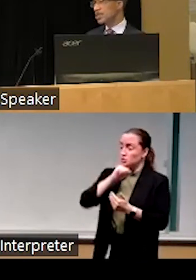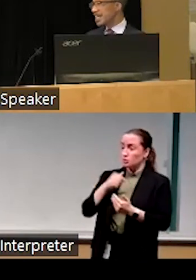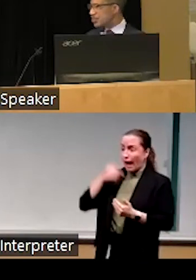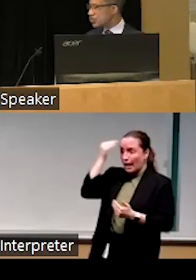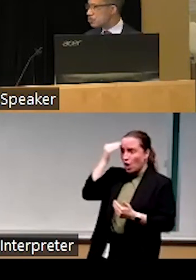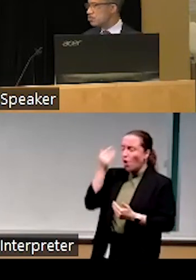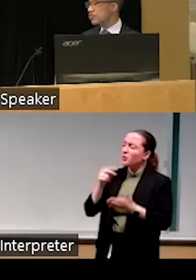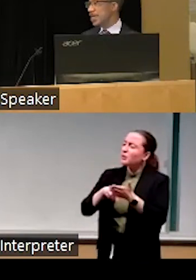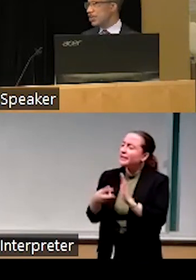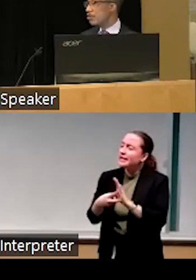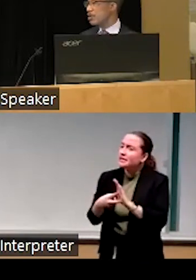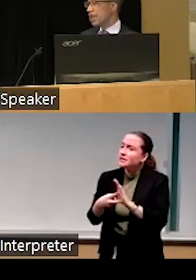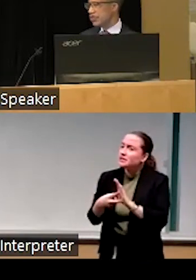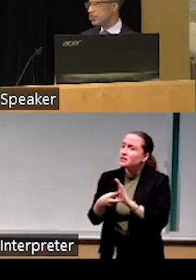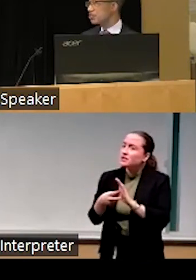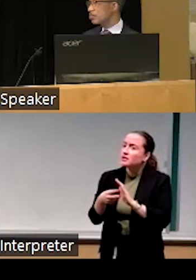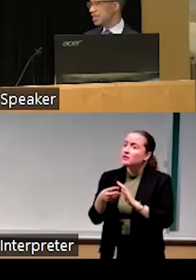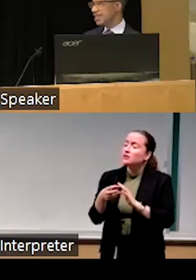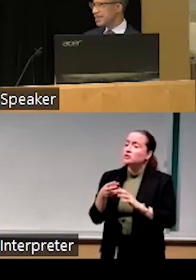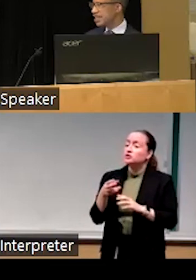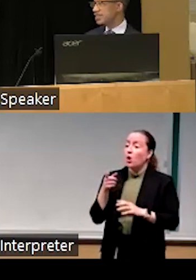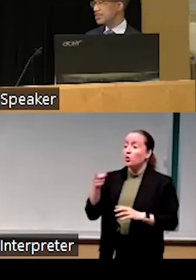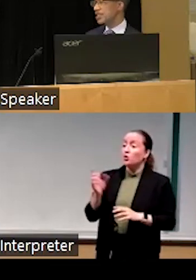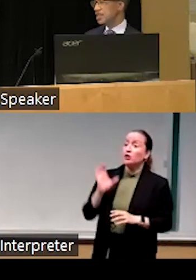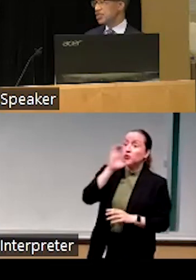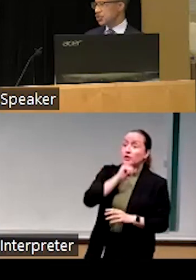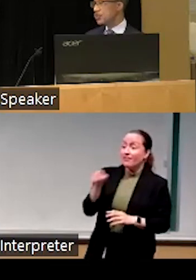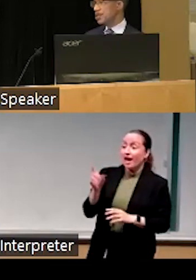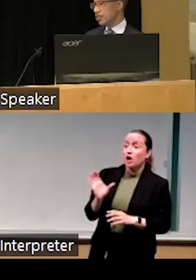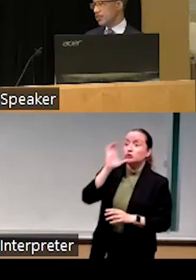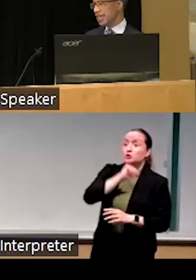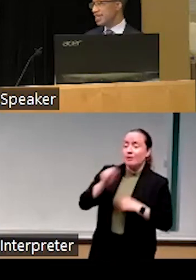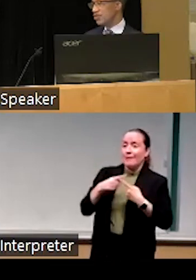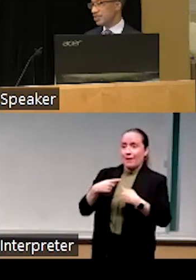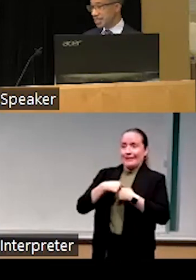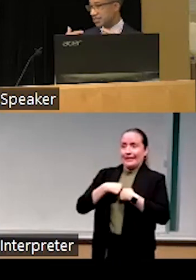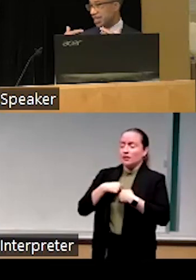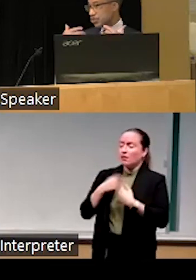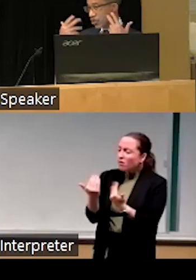what they assume they know about you or what they think is so similar that they don't that that you